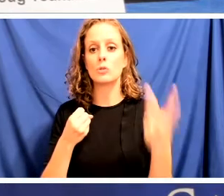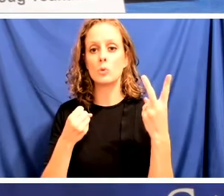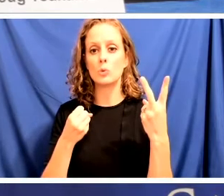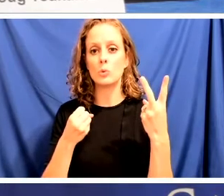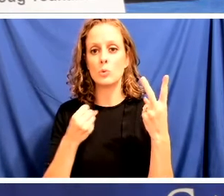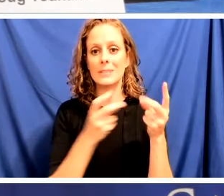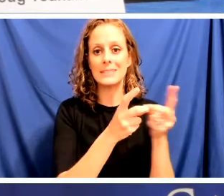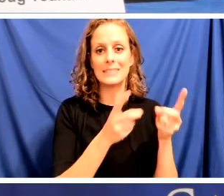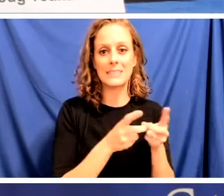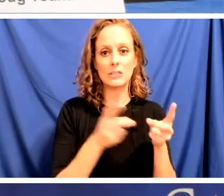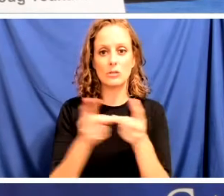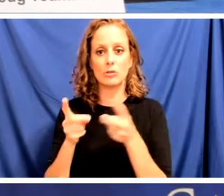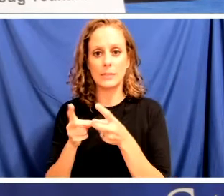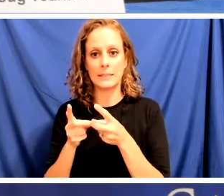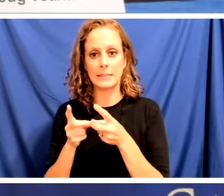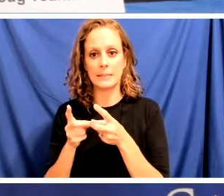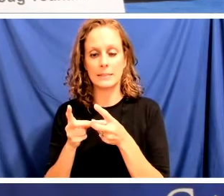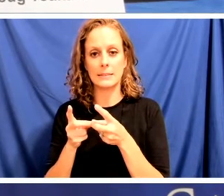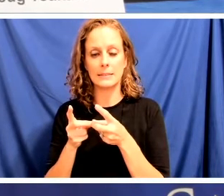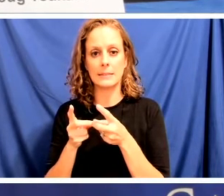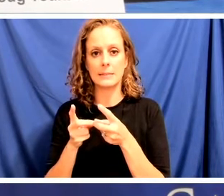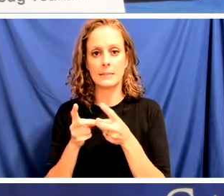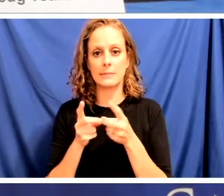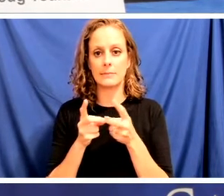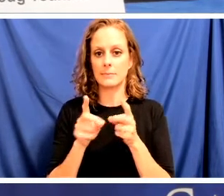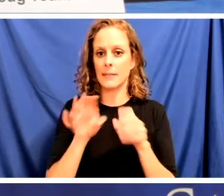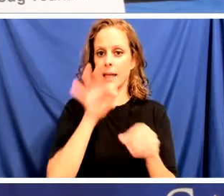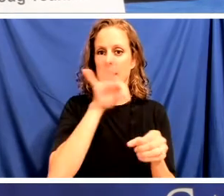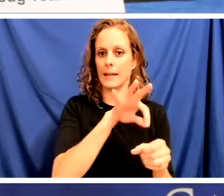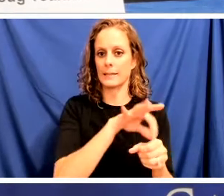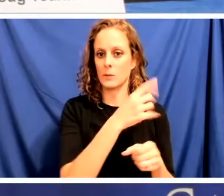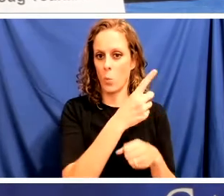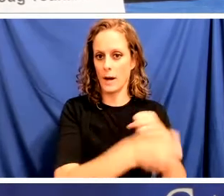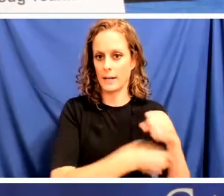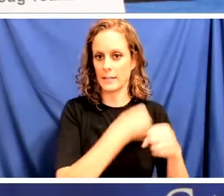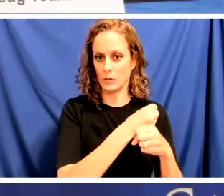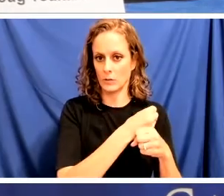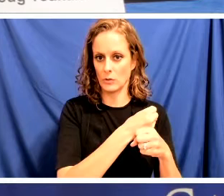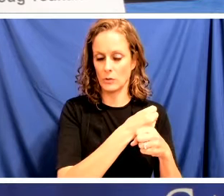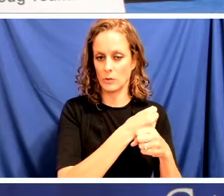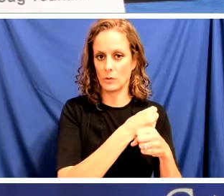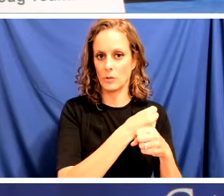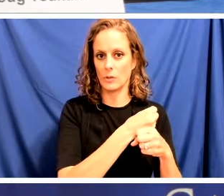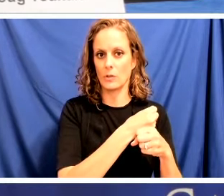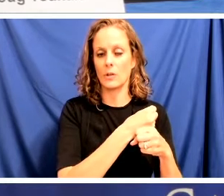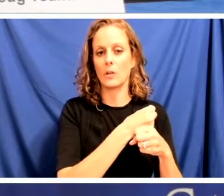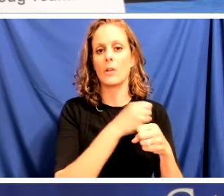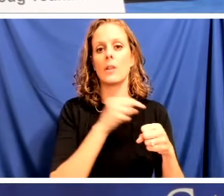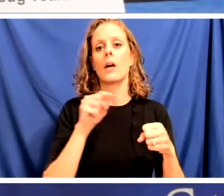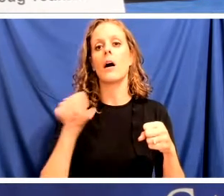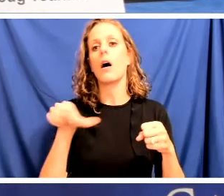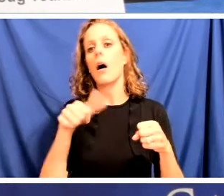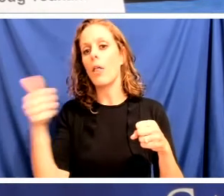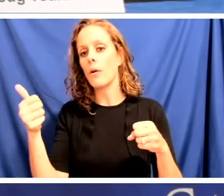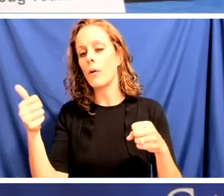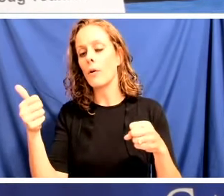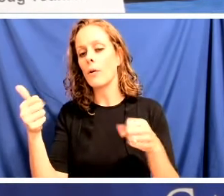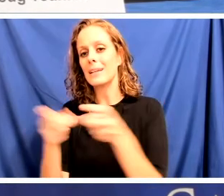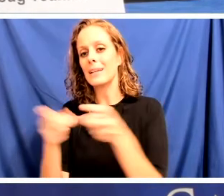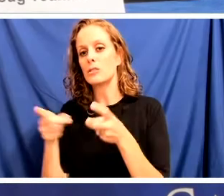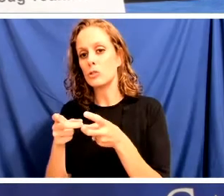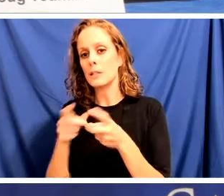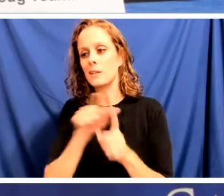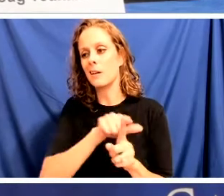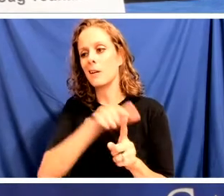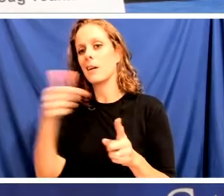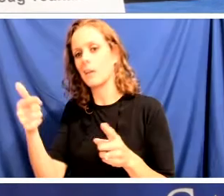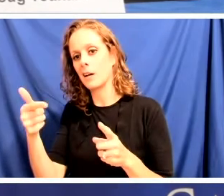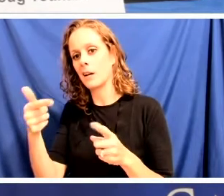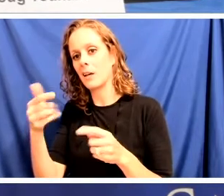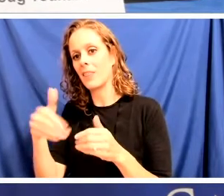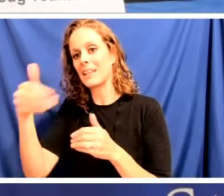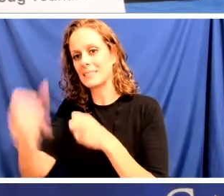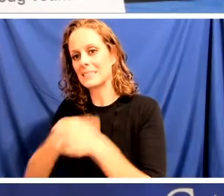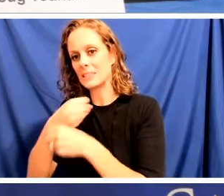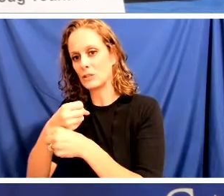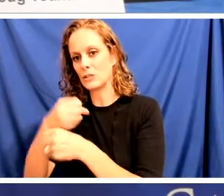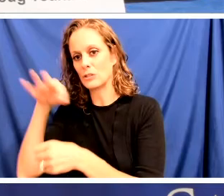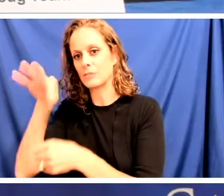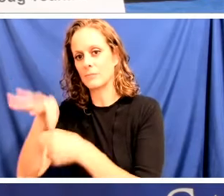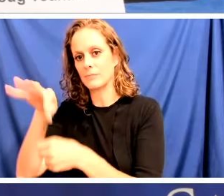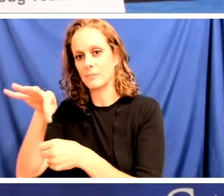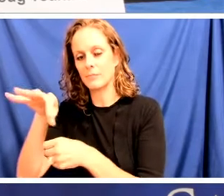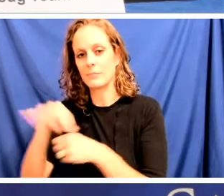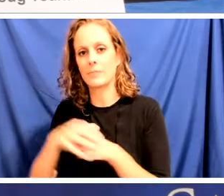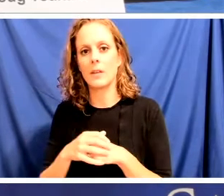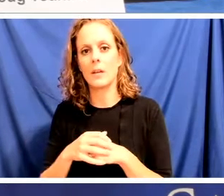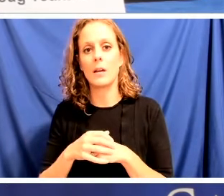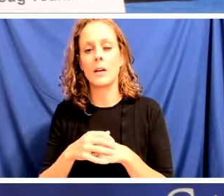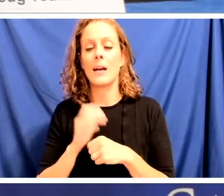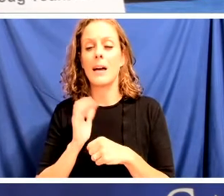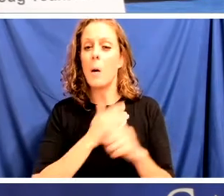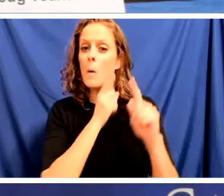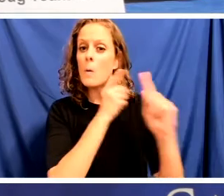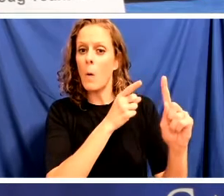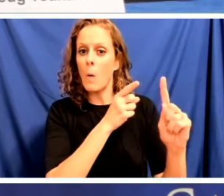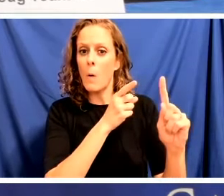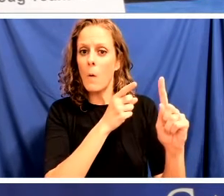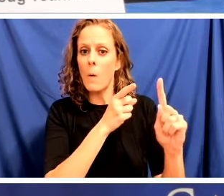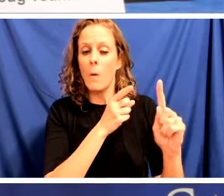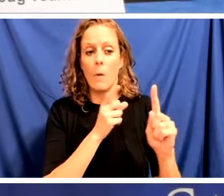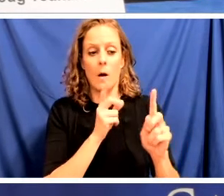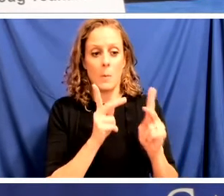Elected in one year and then three the supervisor of districts have elections, the following year, to the extent possible, we don't want to shift people between a district that has an electrician and.